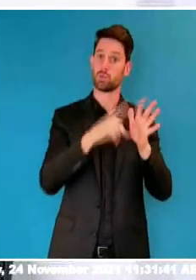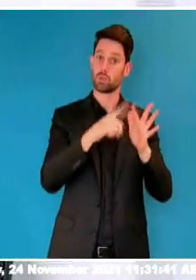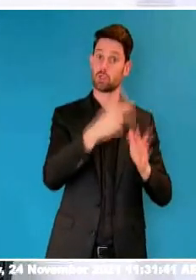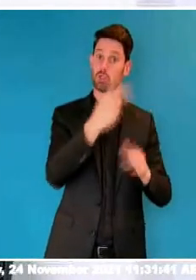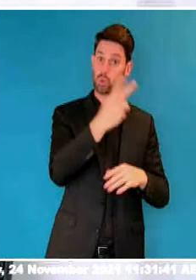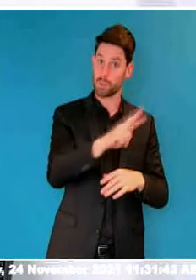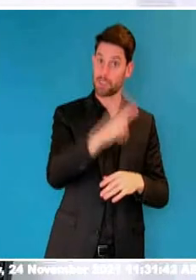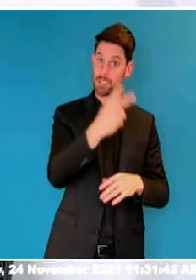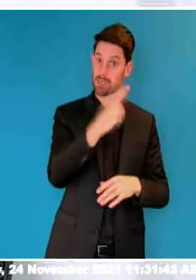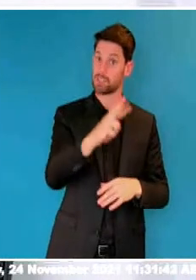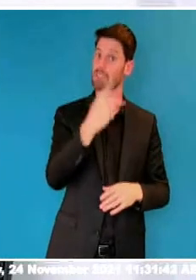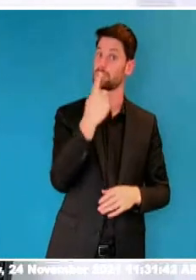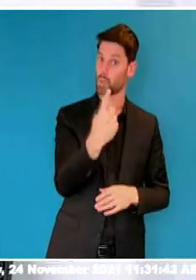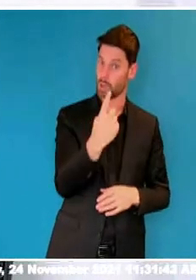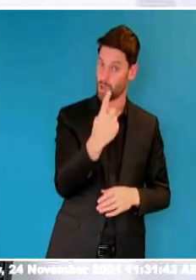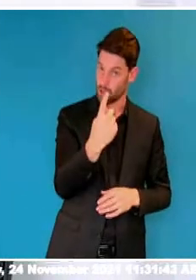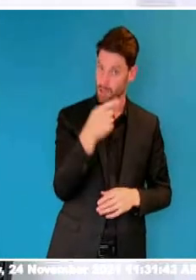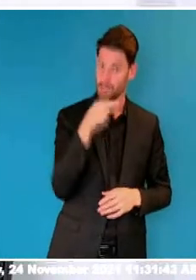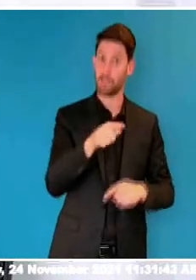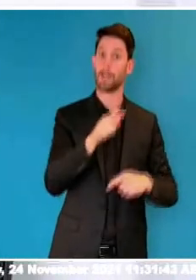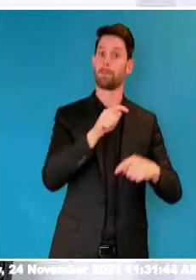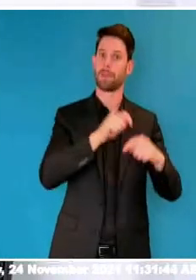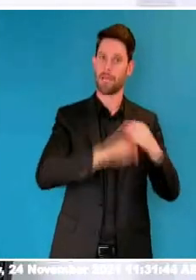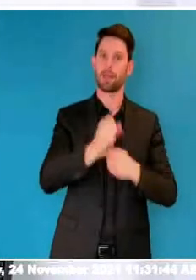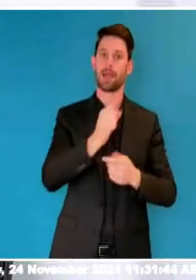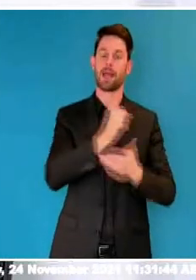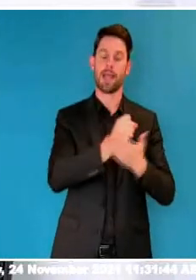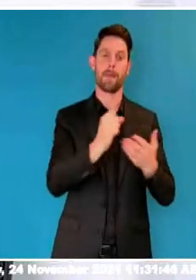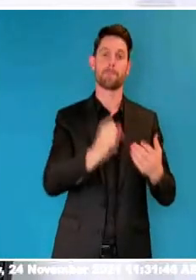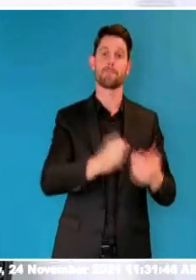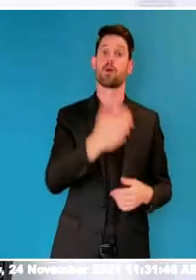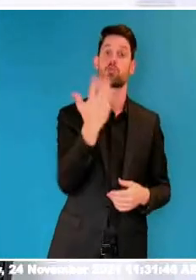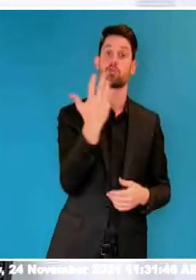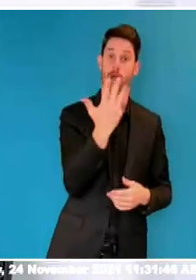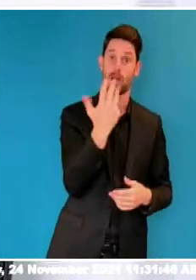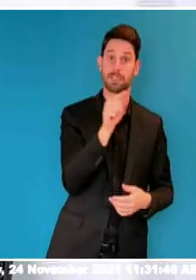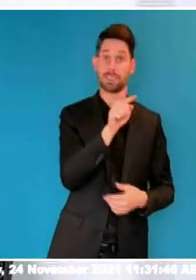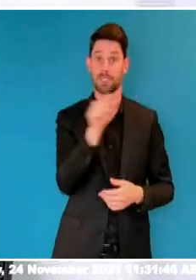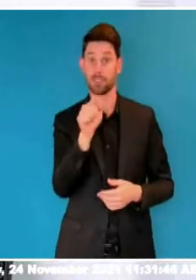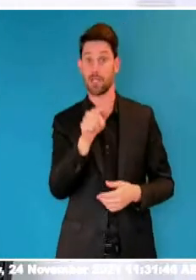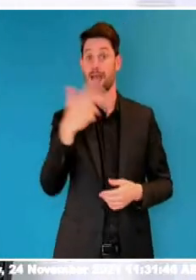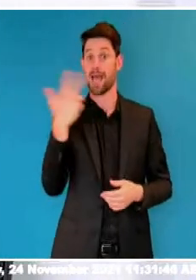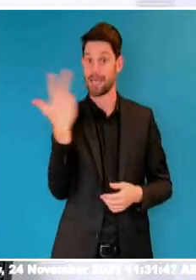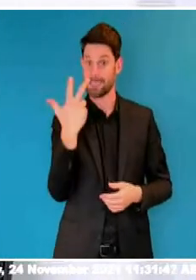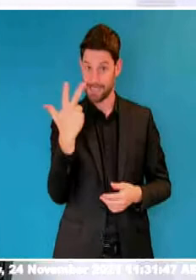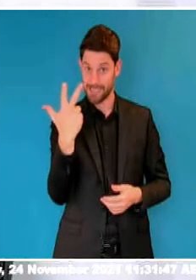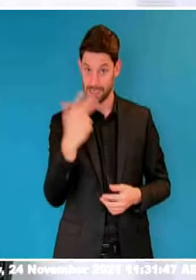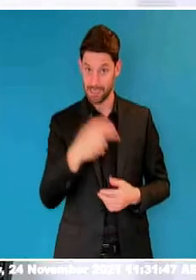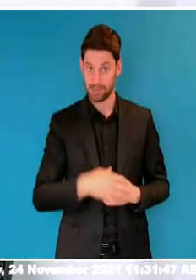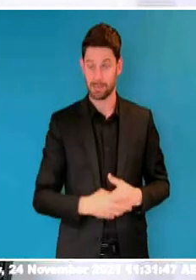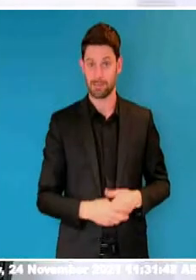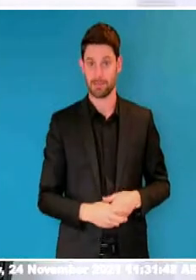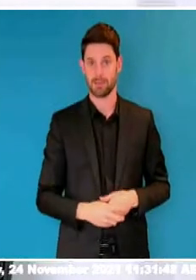be exhibit 19 18 together with attachments 19 18.1